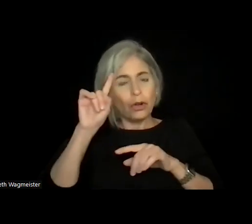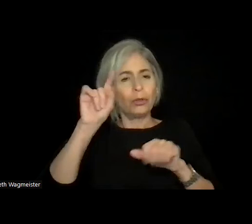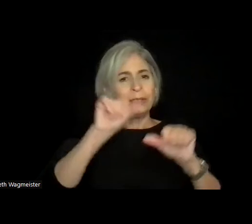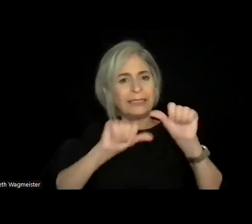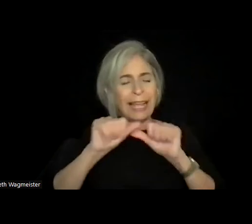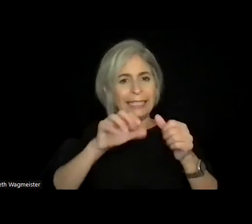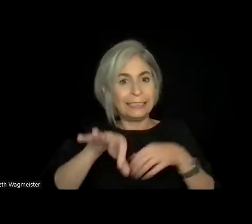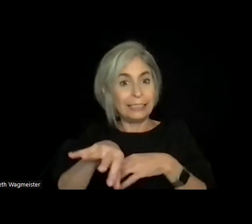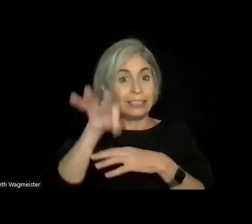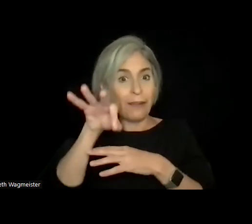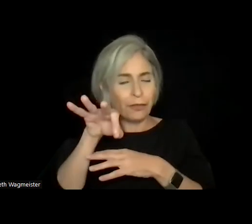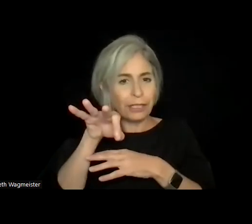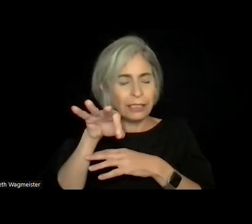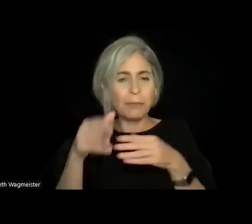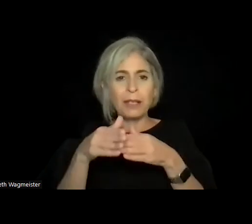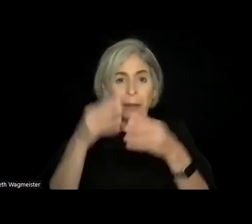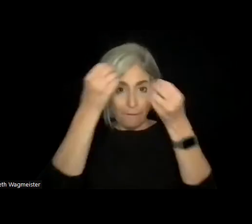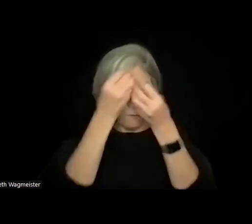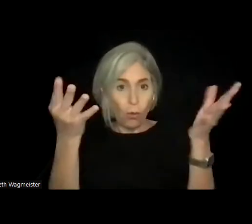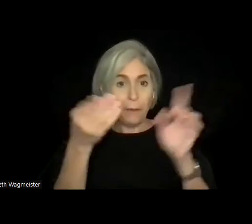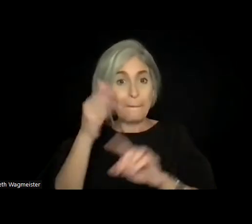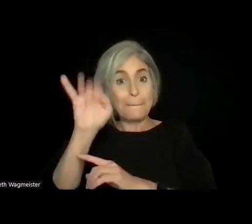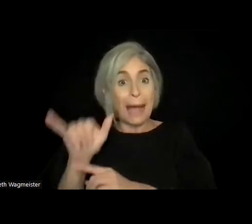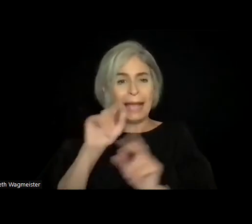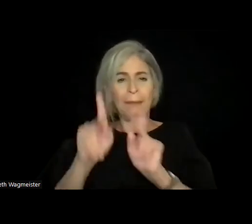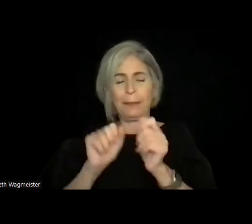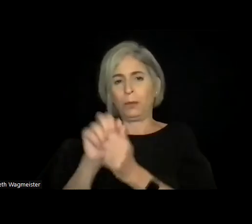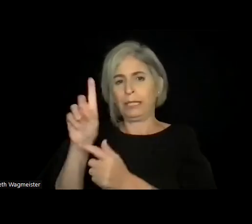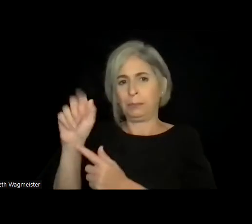it starts. Ironically, some of the most